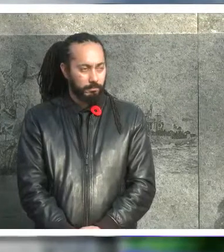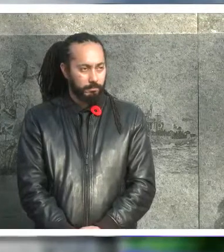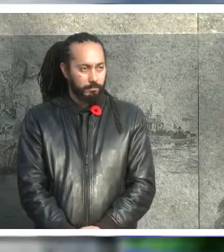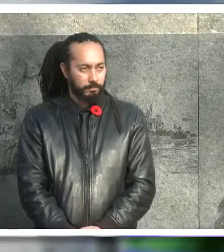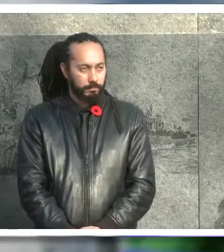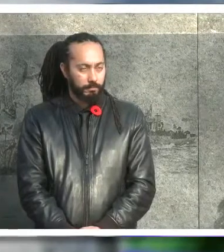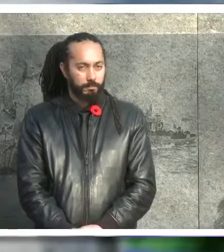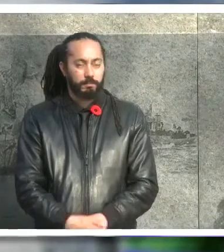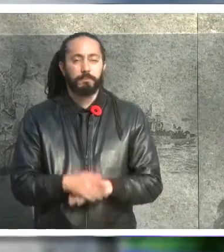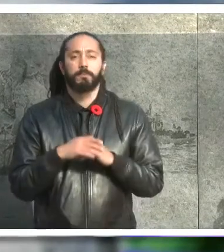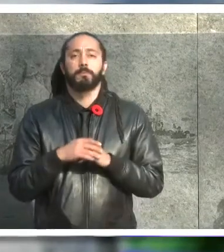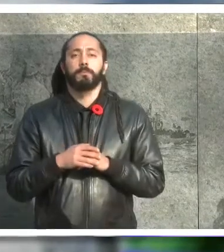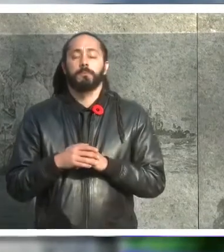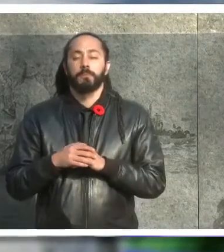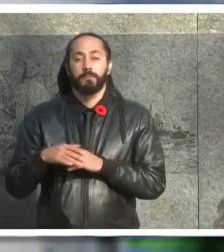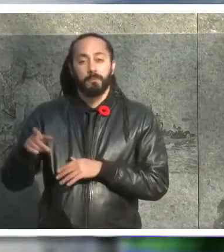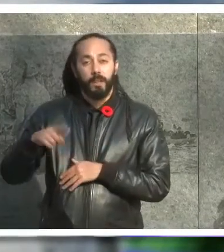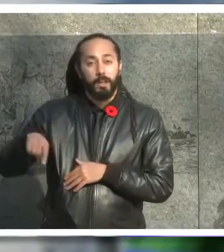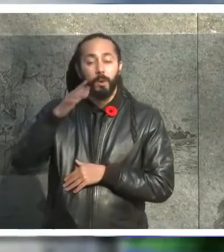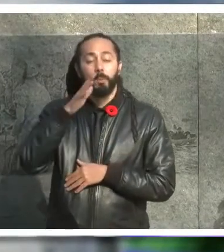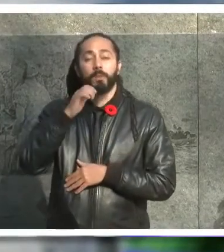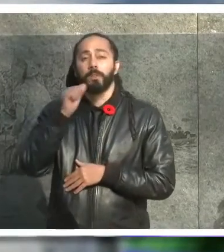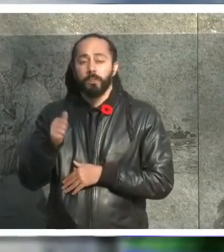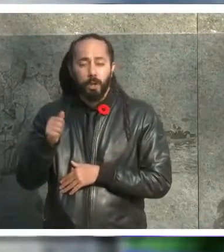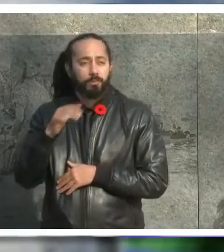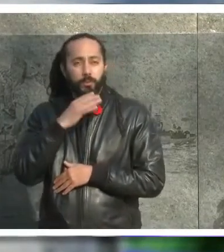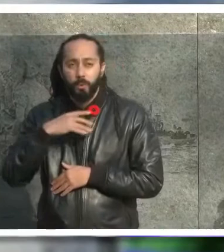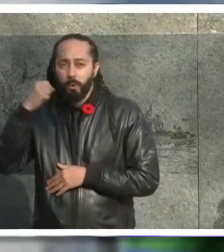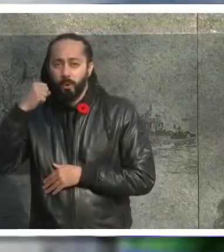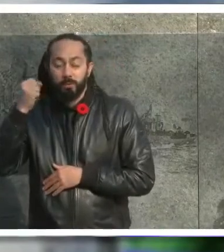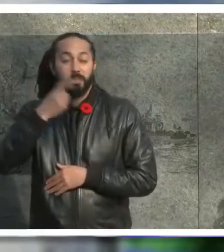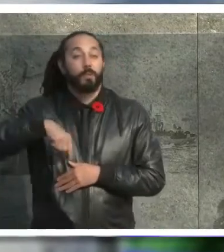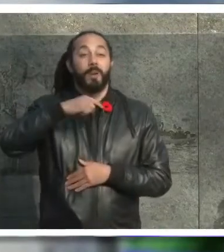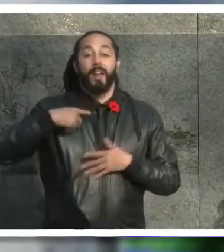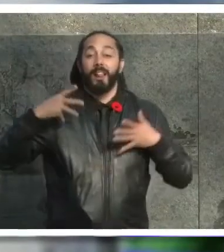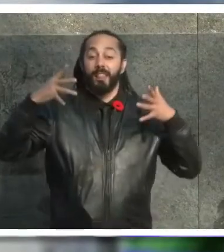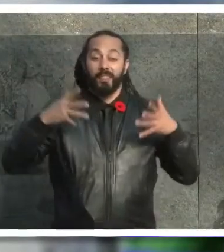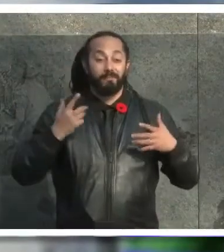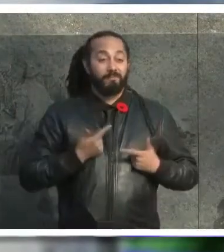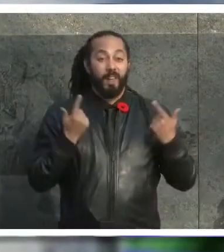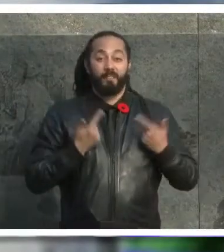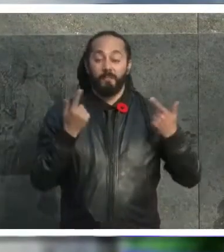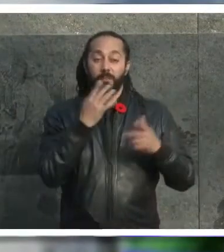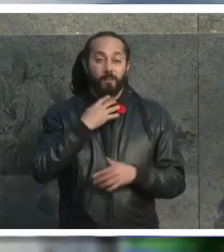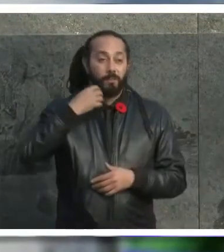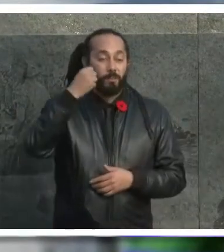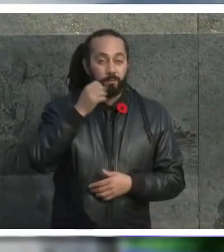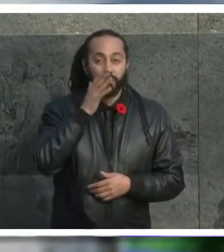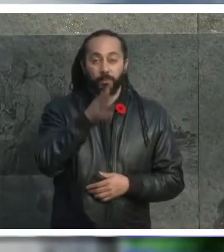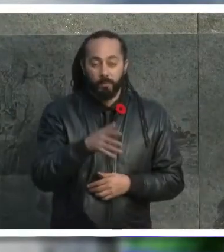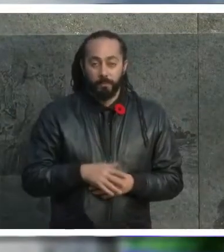They shall not grow old as we grow old. (Speaks French)